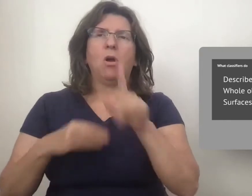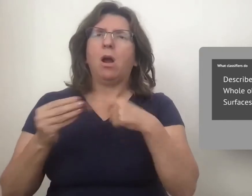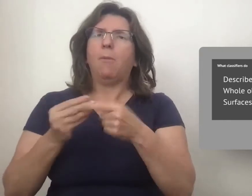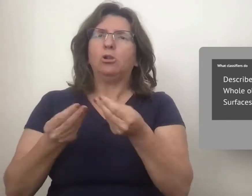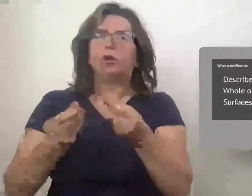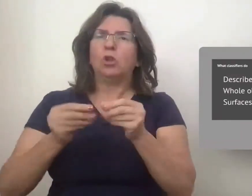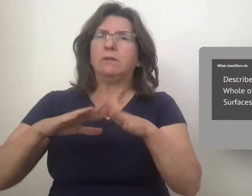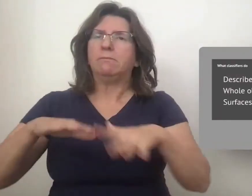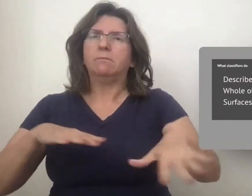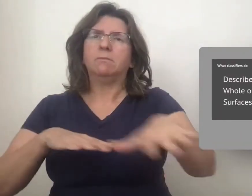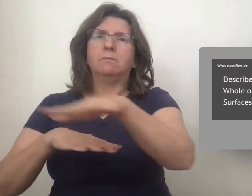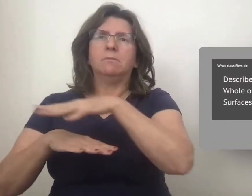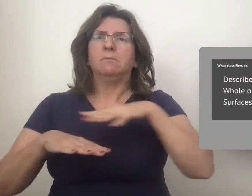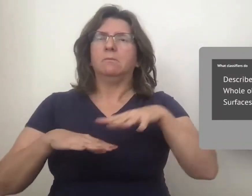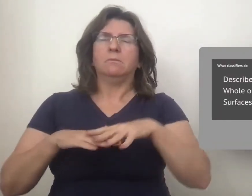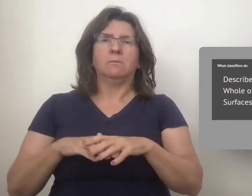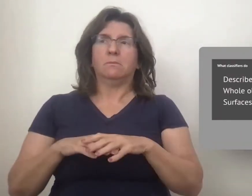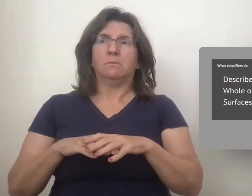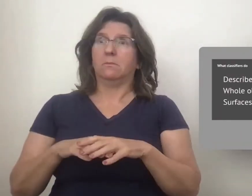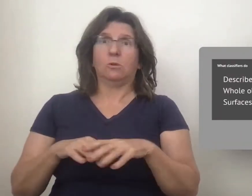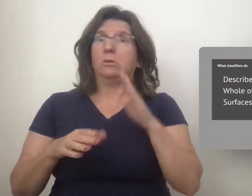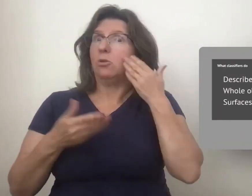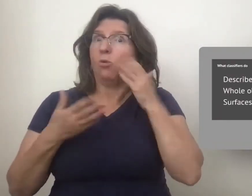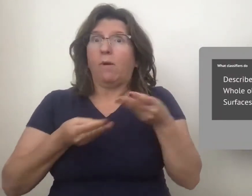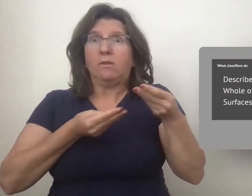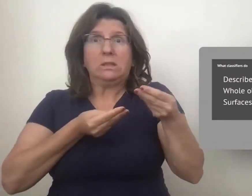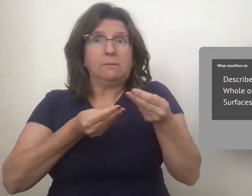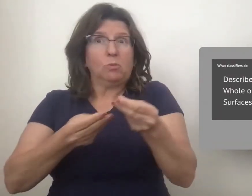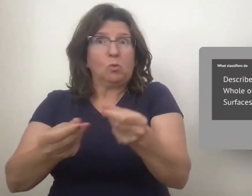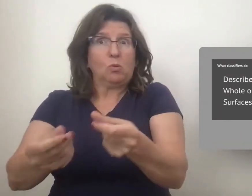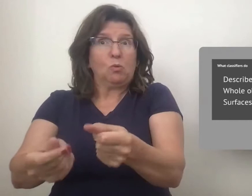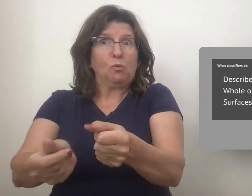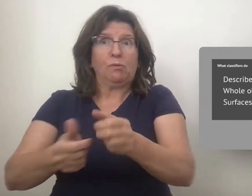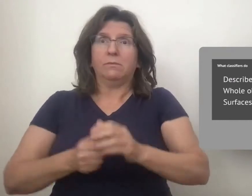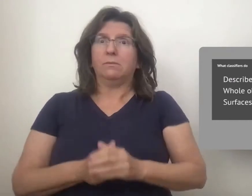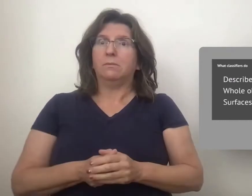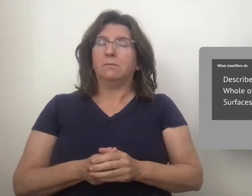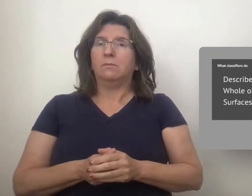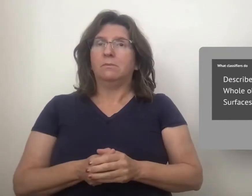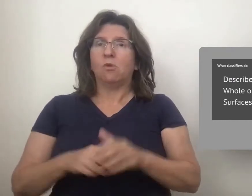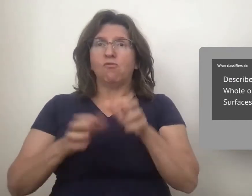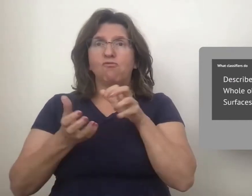Classifiers can describe surfaces . . . smooth